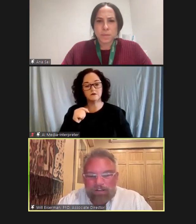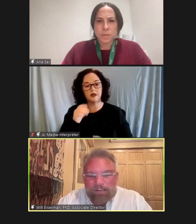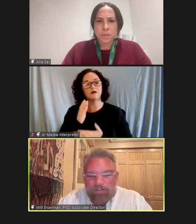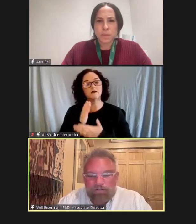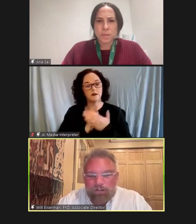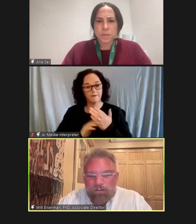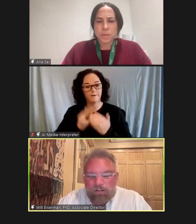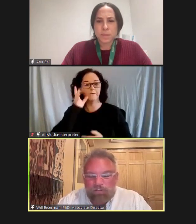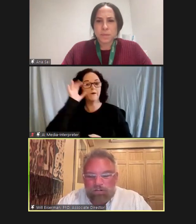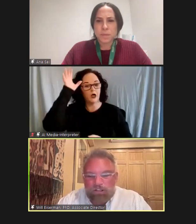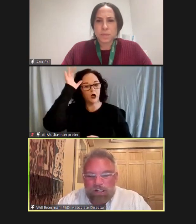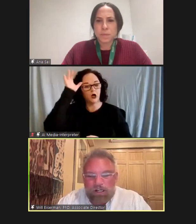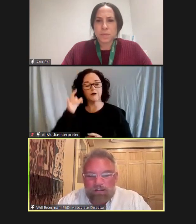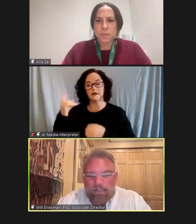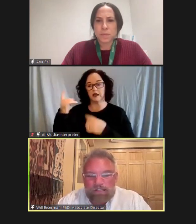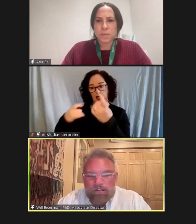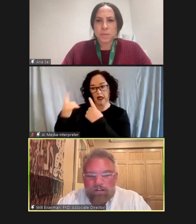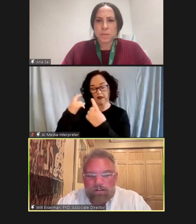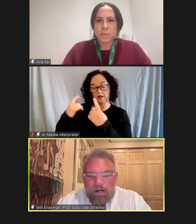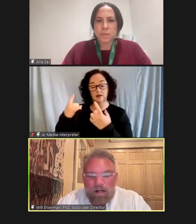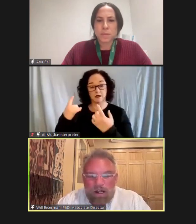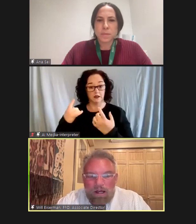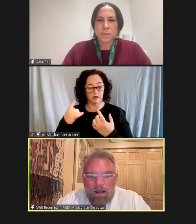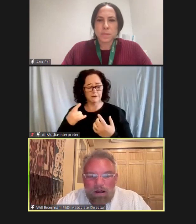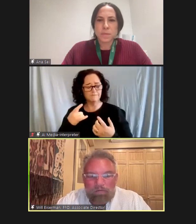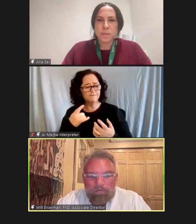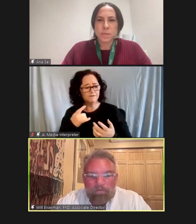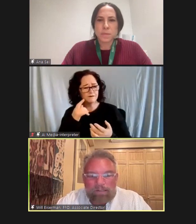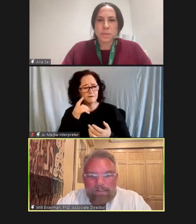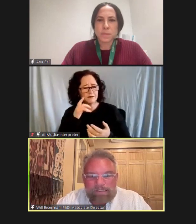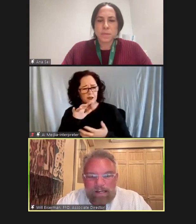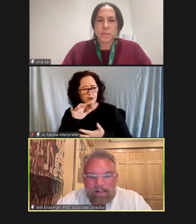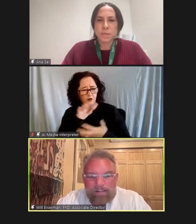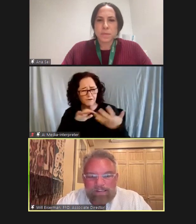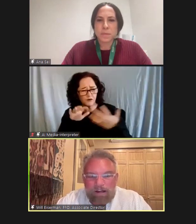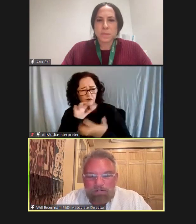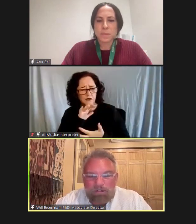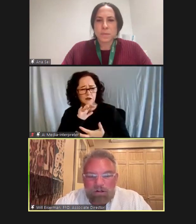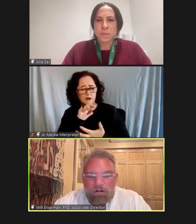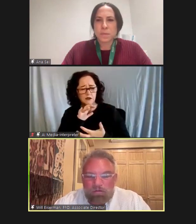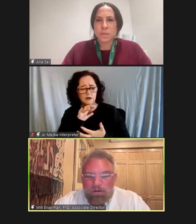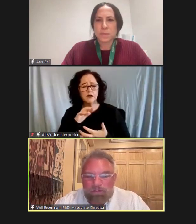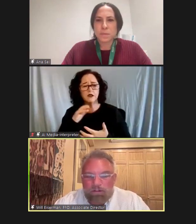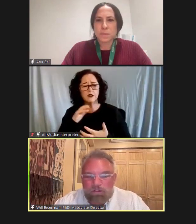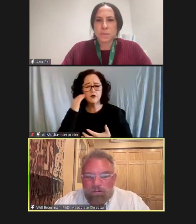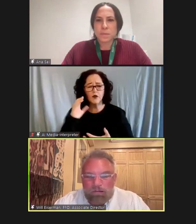confusing for the child to hear um CI